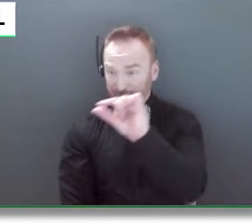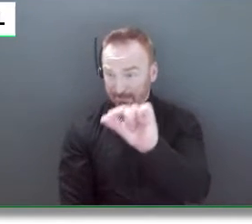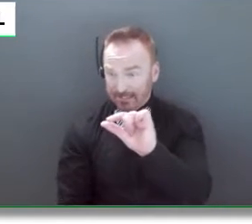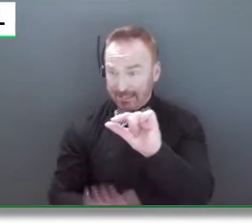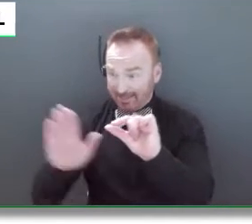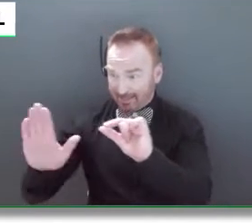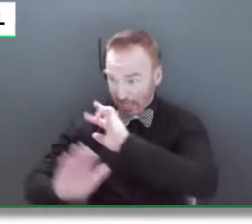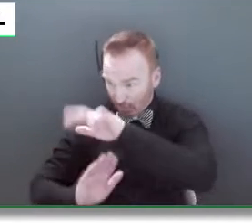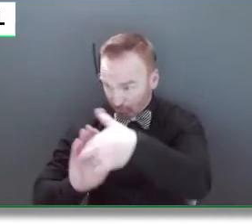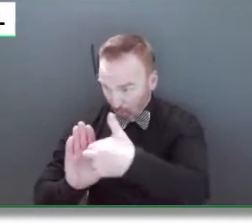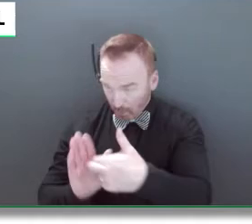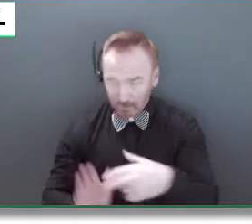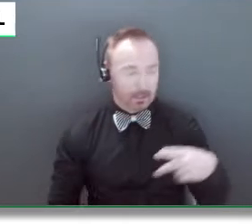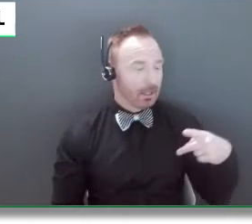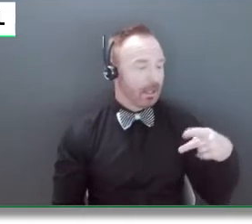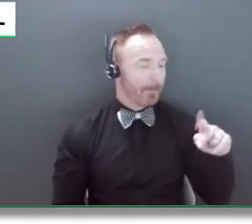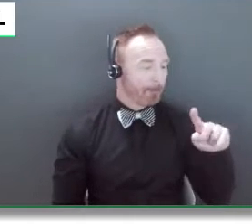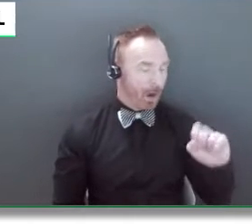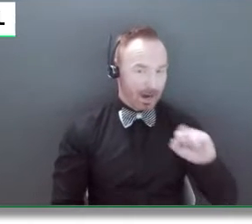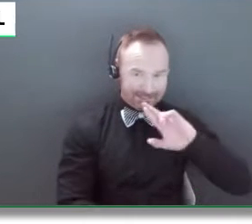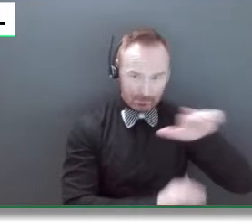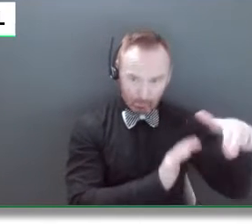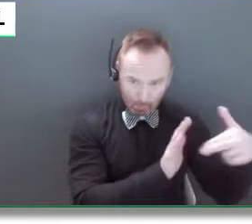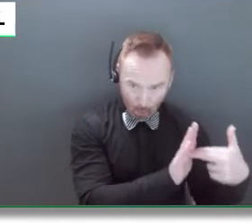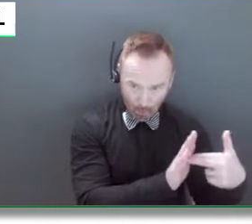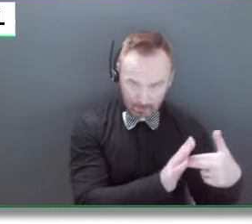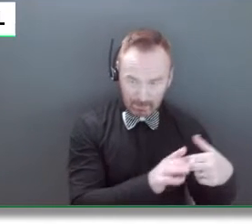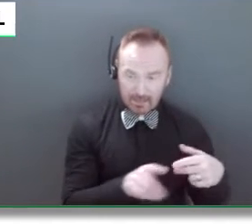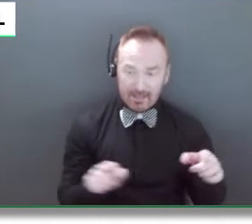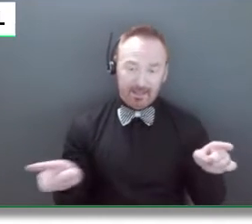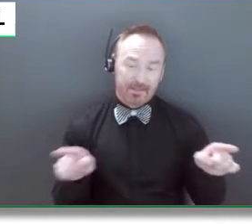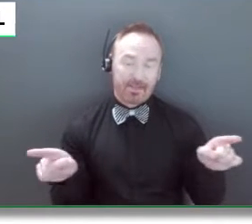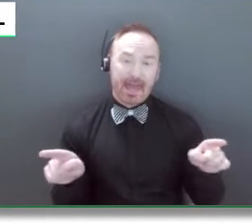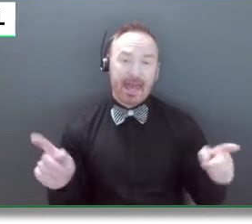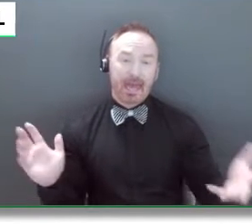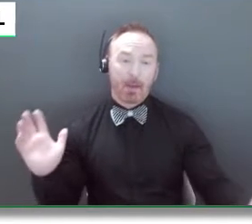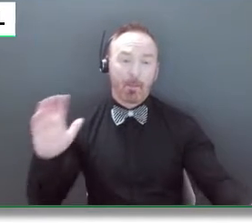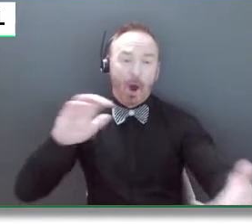partnerships with these non-profit agencies to help make parks more